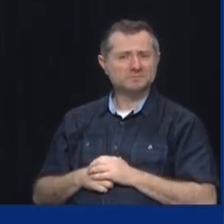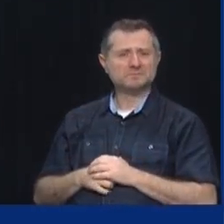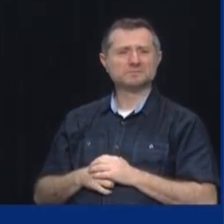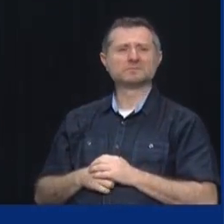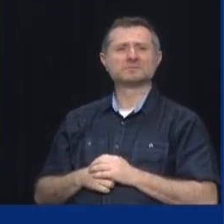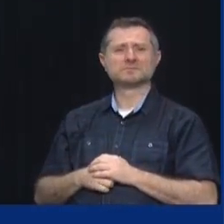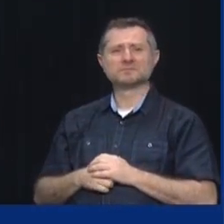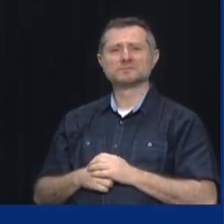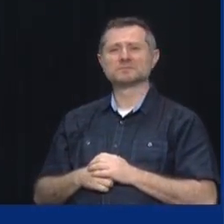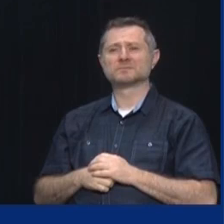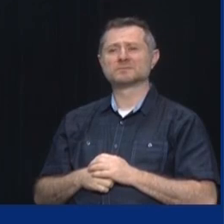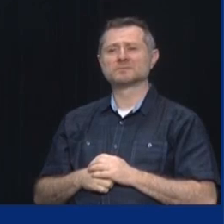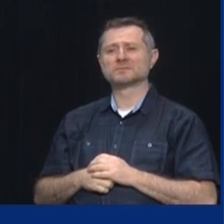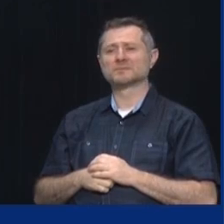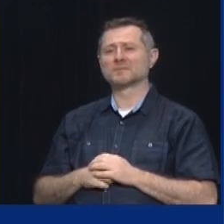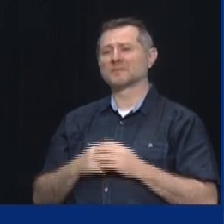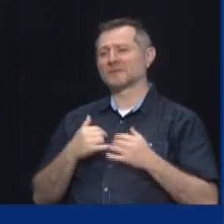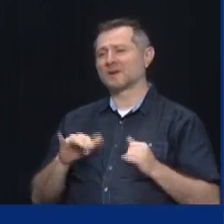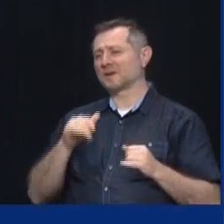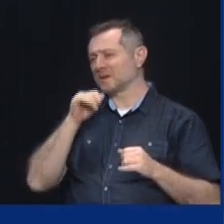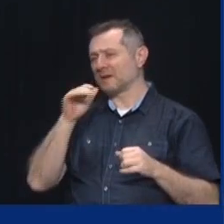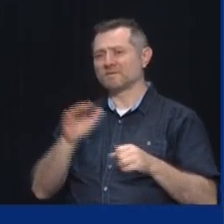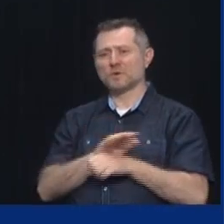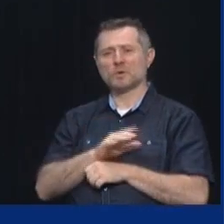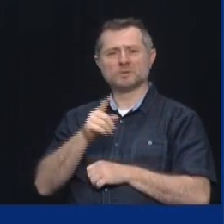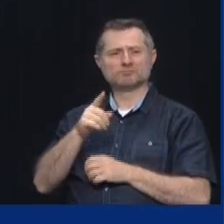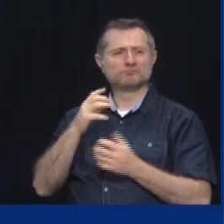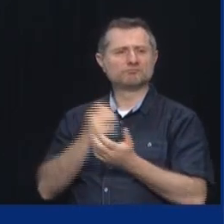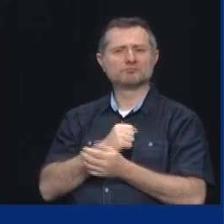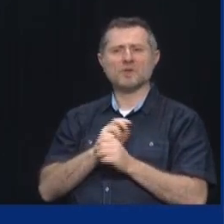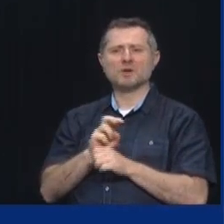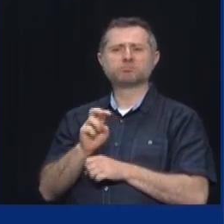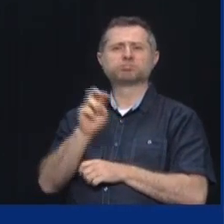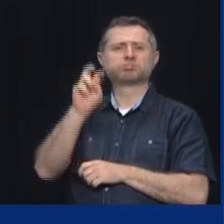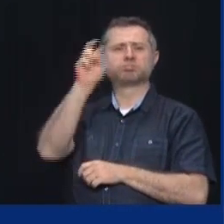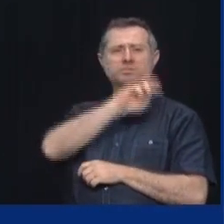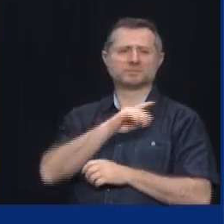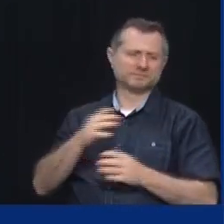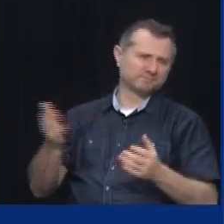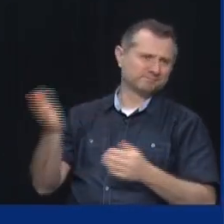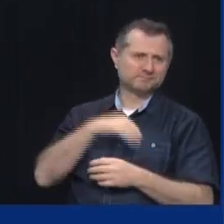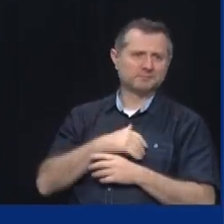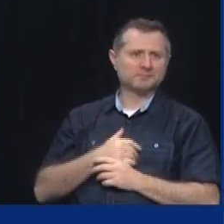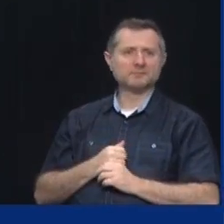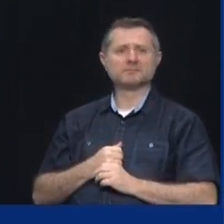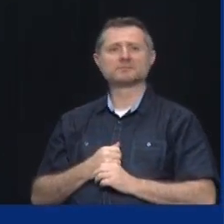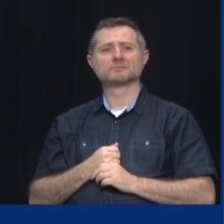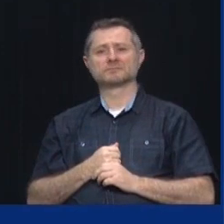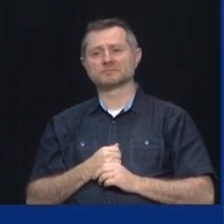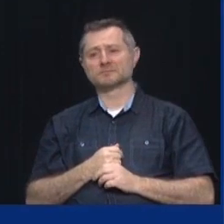NO, NO, NO, NO. THAT'S PART OF OUR STORY, BUT WE HAVE BEAUTIFUL UPSTATE NEW YORK,